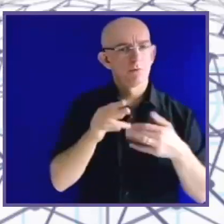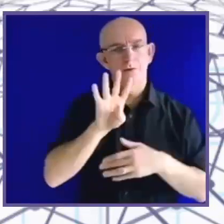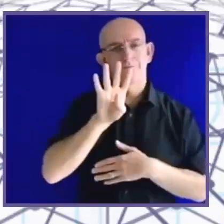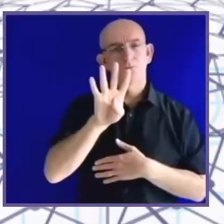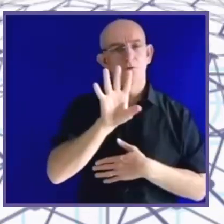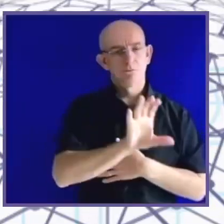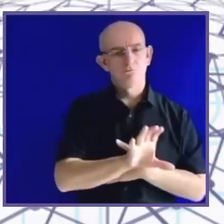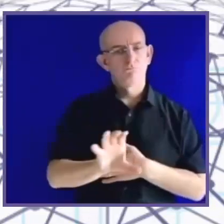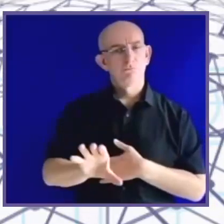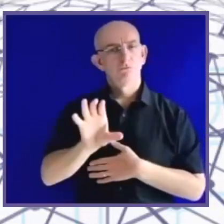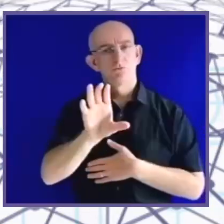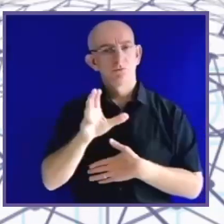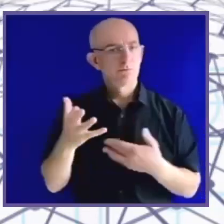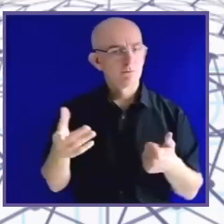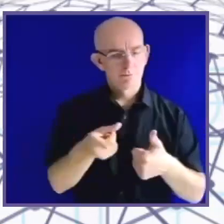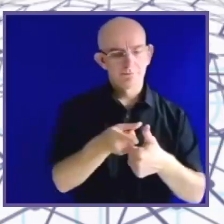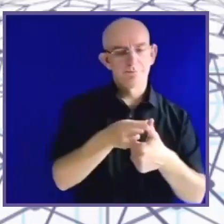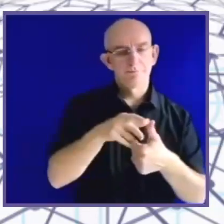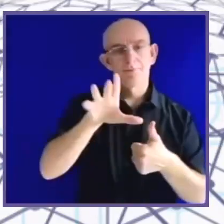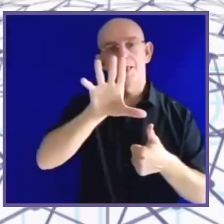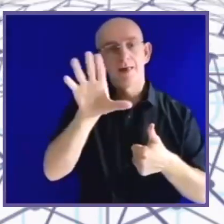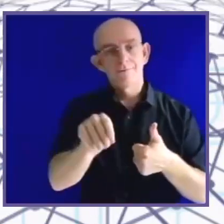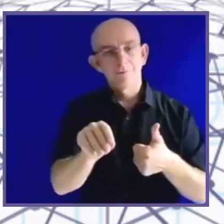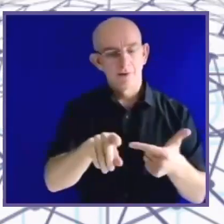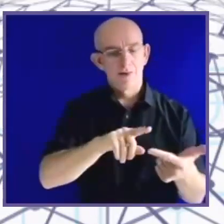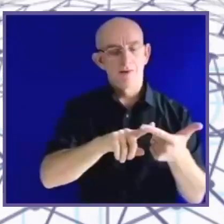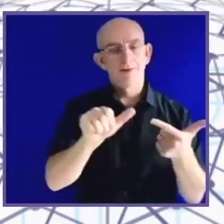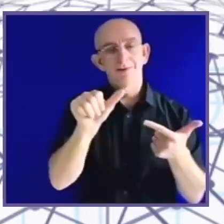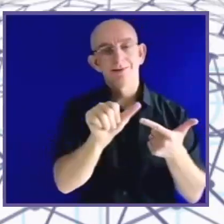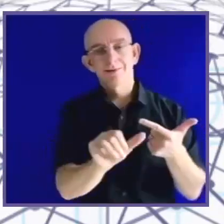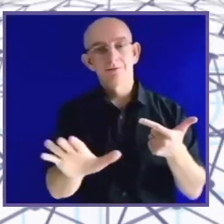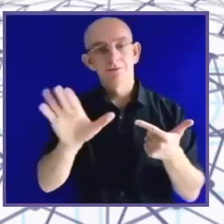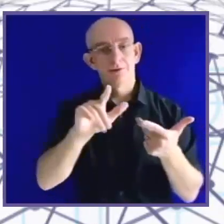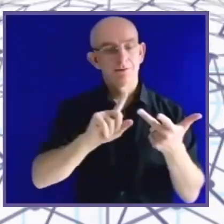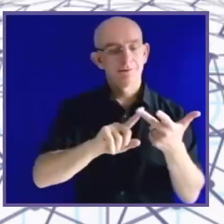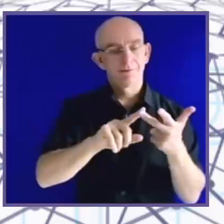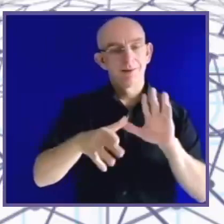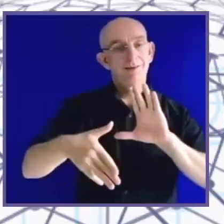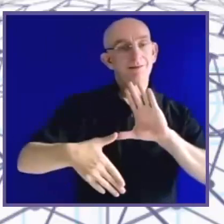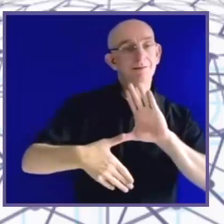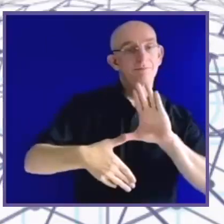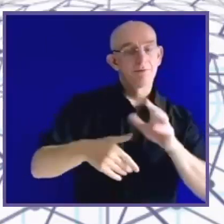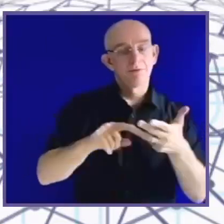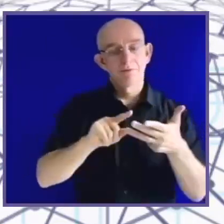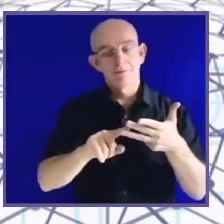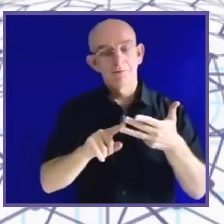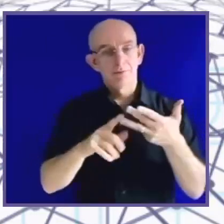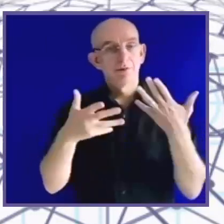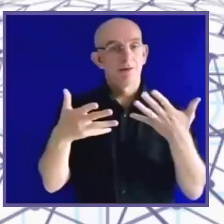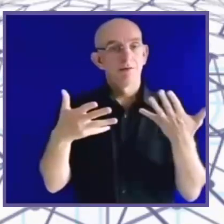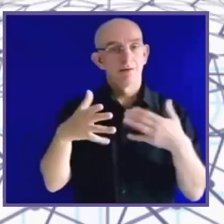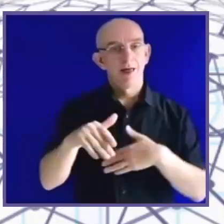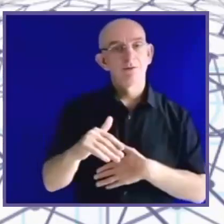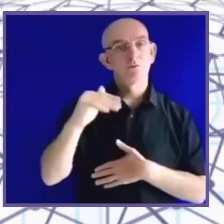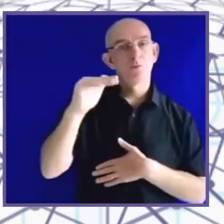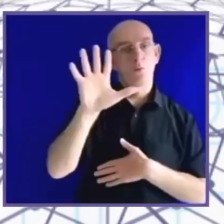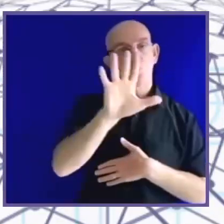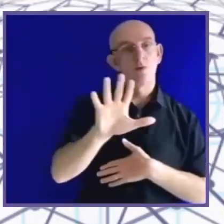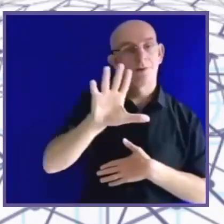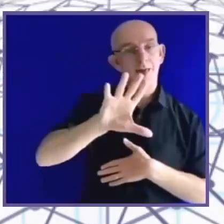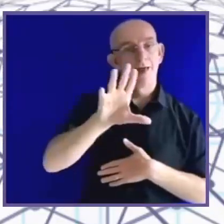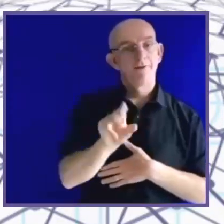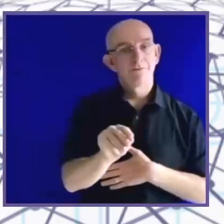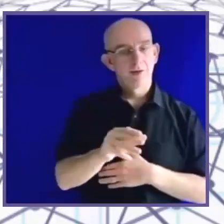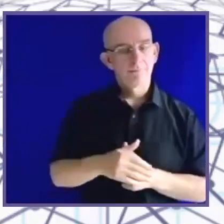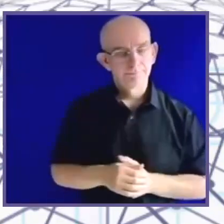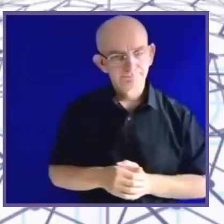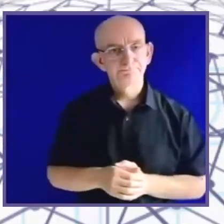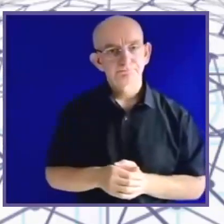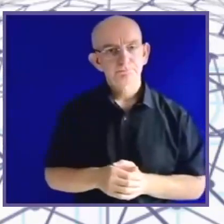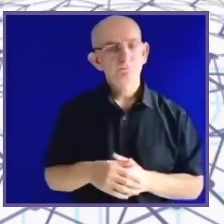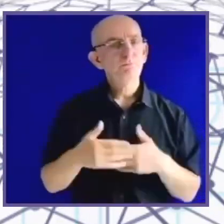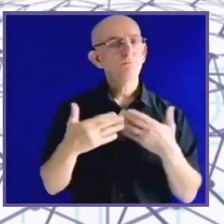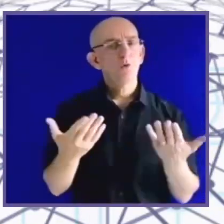We are providing technical support to the ATC stakeholders, we will develop an online